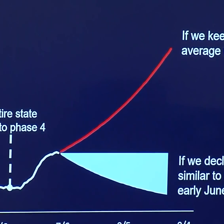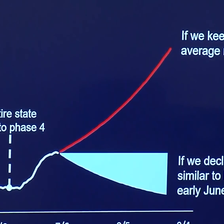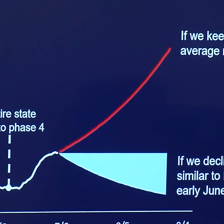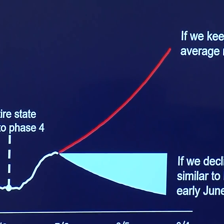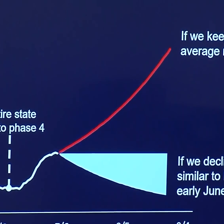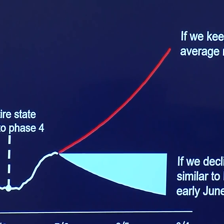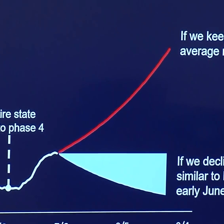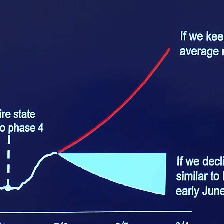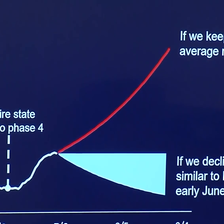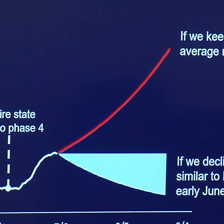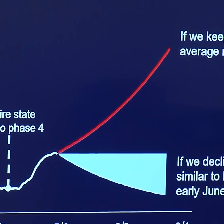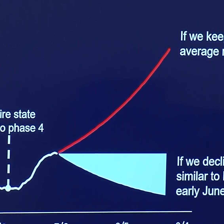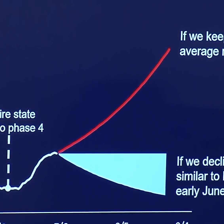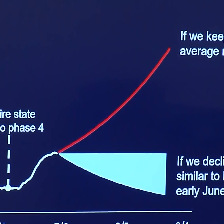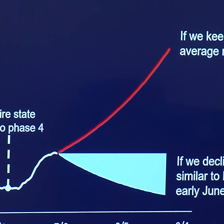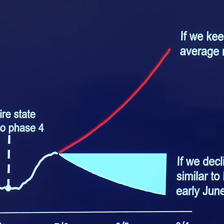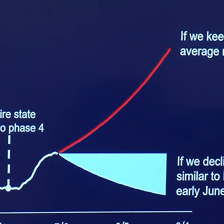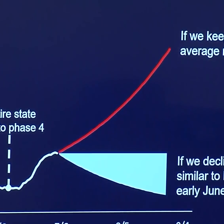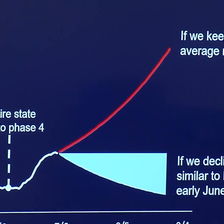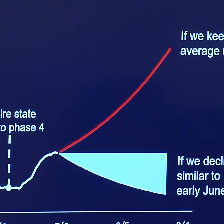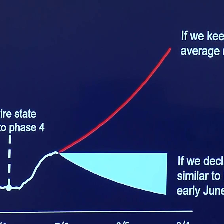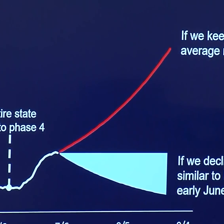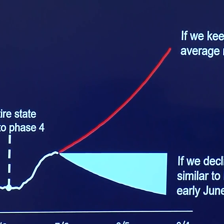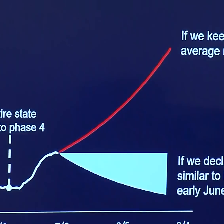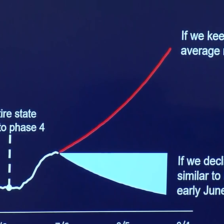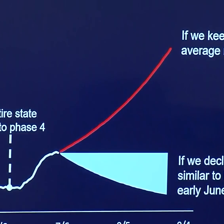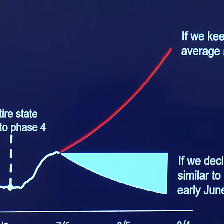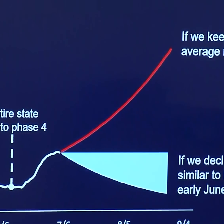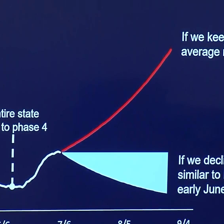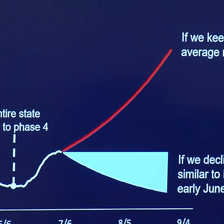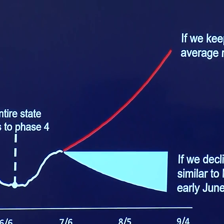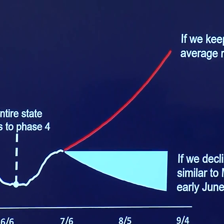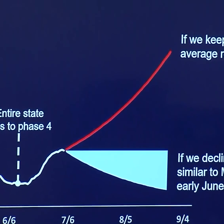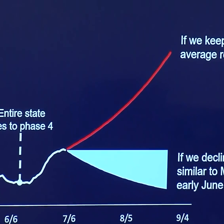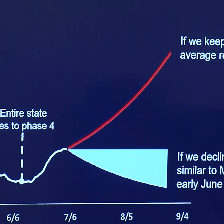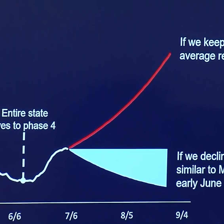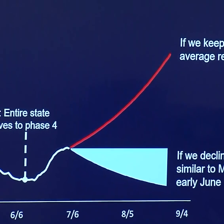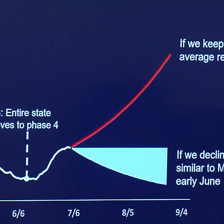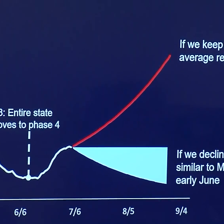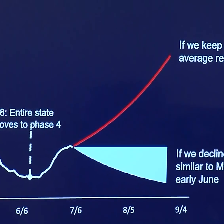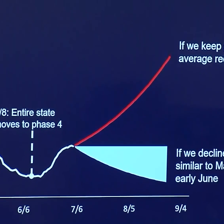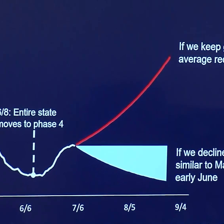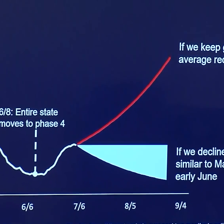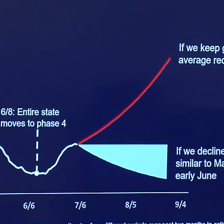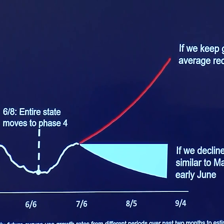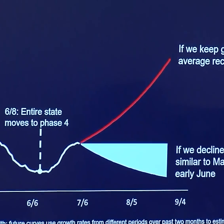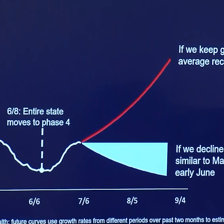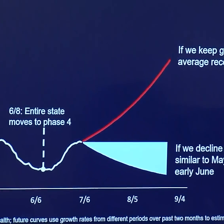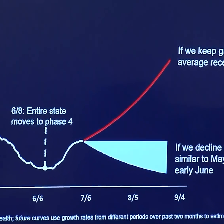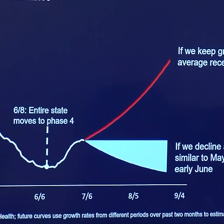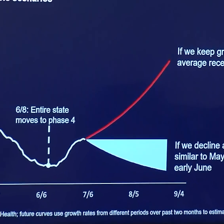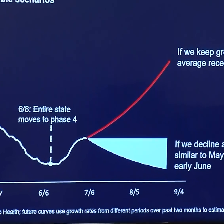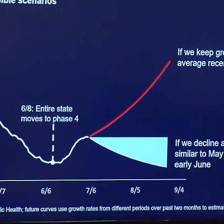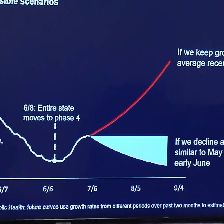WHERE WE WERE AT THE ABSOLUTE WORST TIME DURING COVID-19 OR DURING THE INITIAL STAY HOME